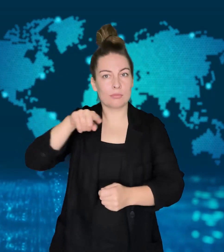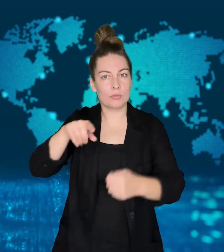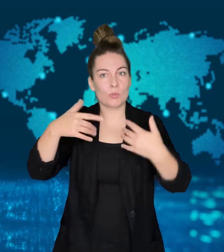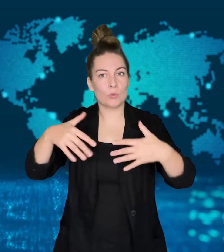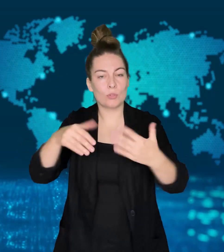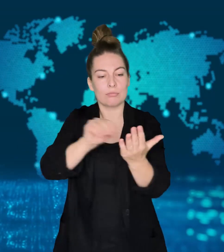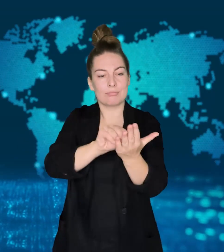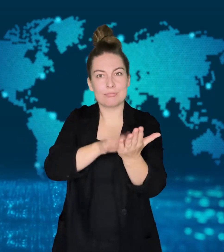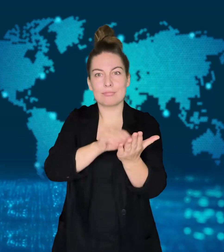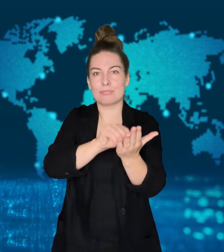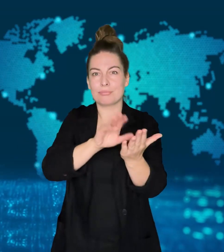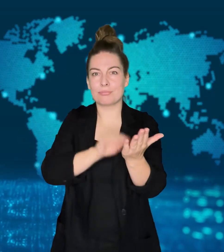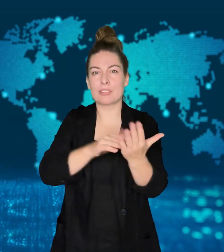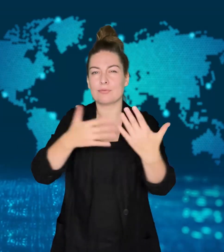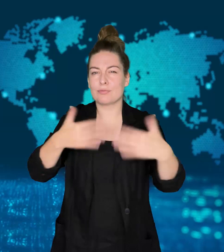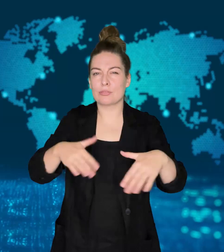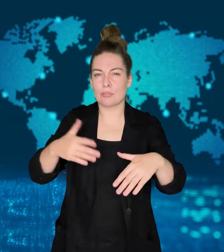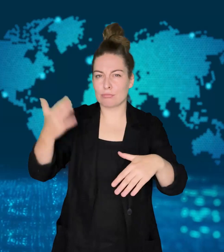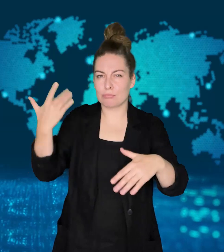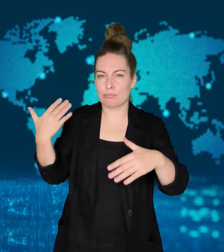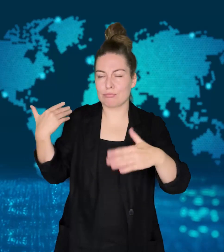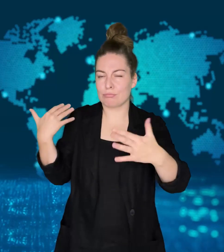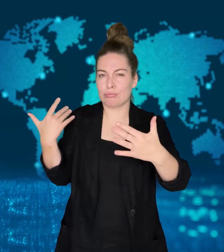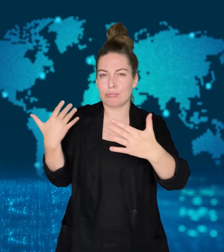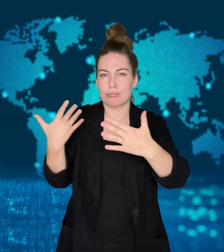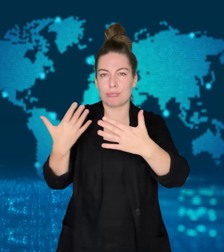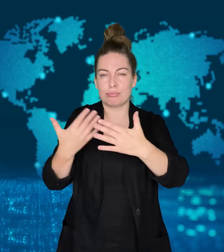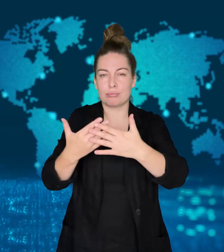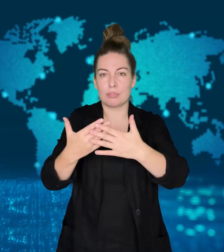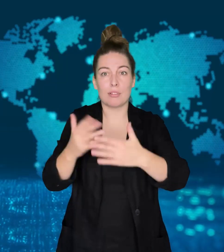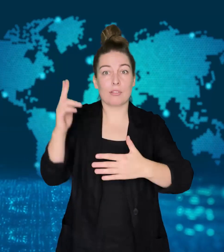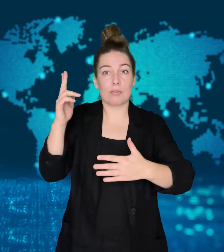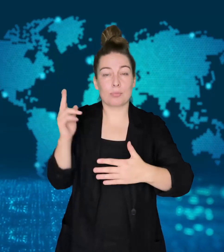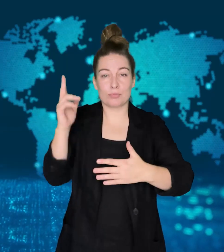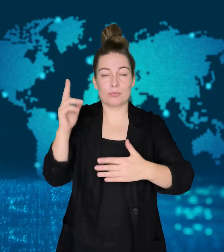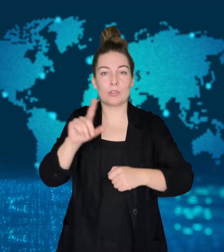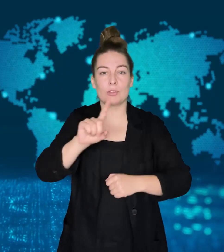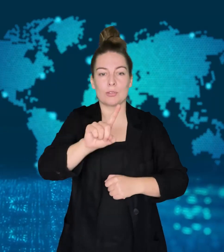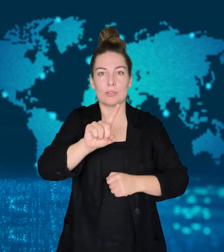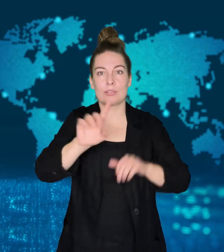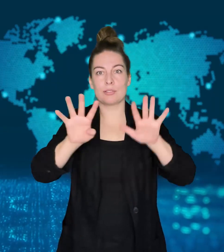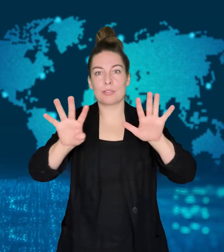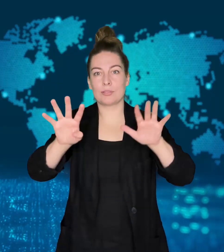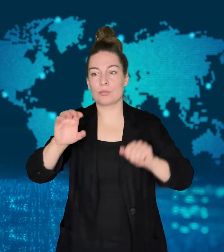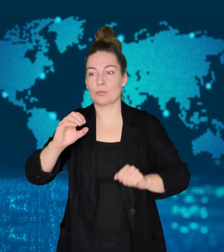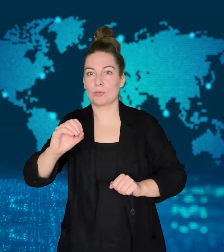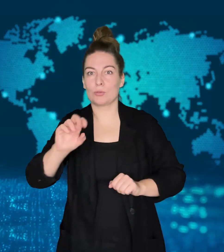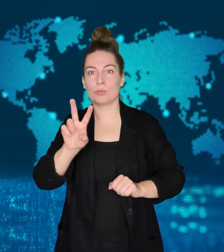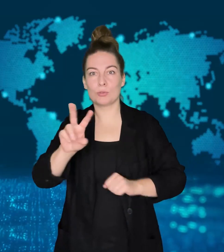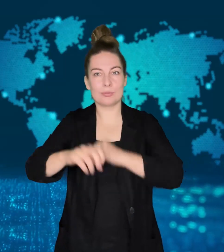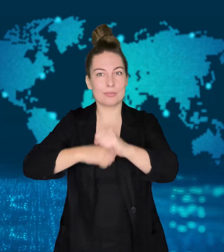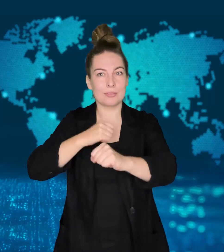Record keeping began in 1902, and this is the lowest ever recorded.